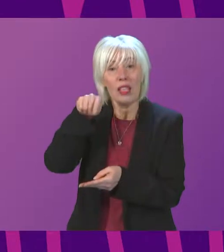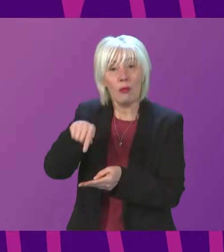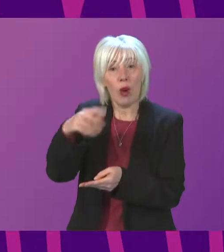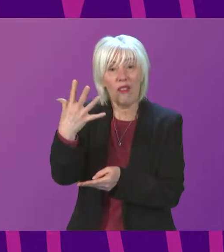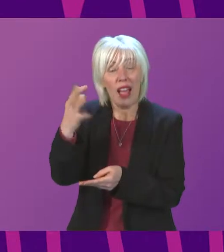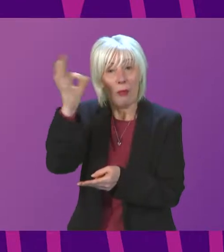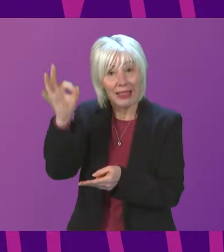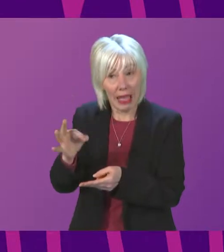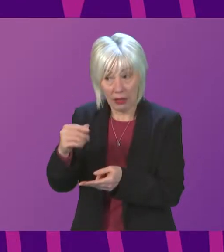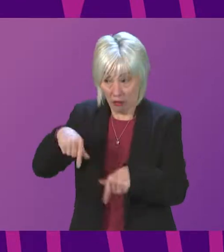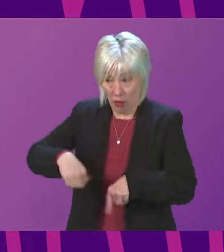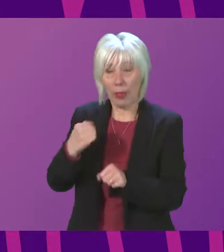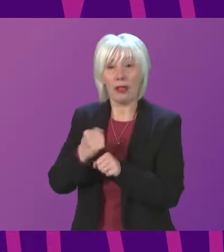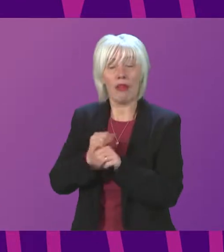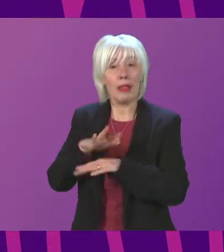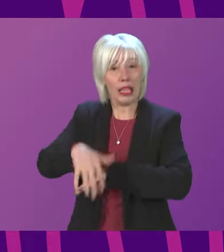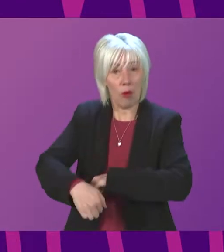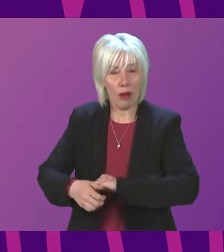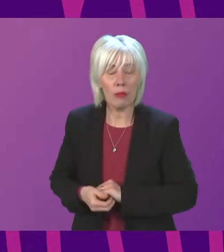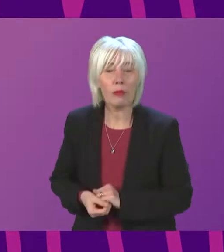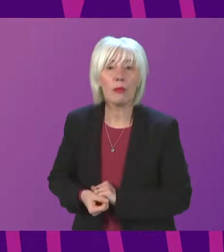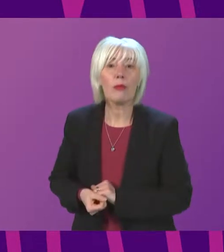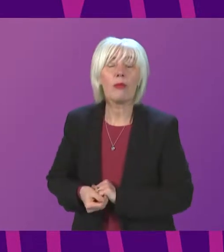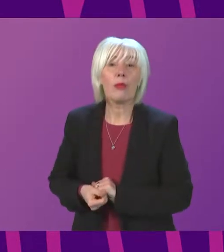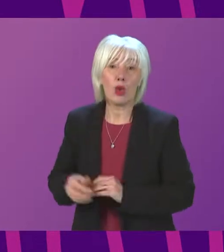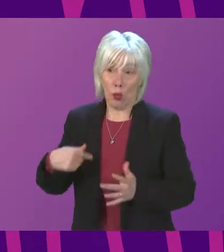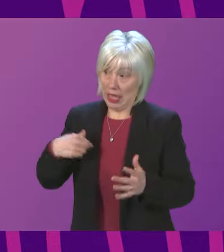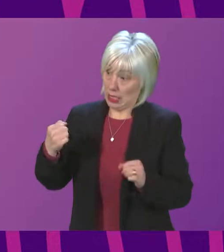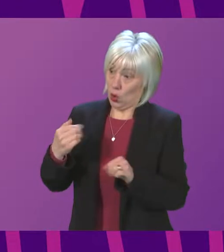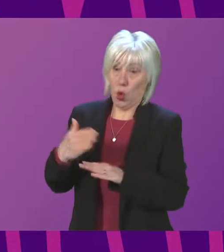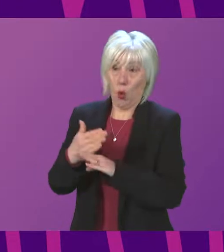the Government took office. That is the action that we have taken.